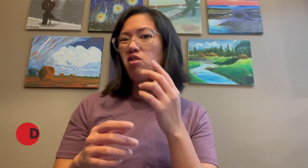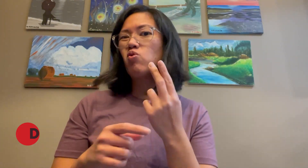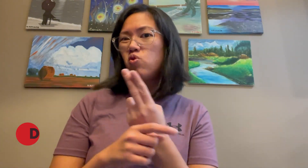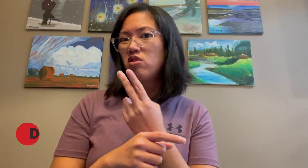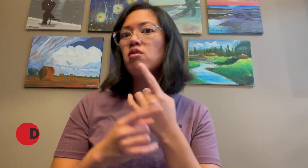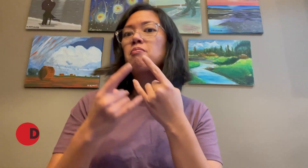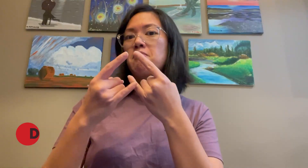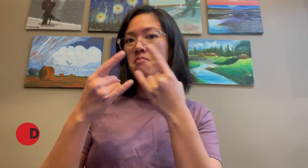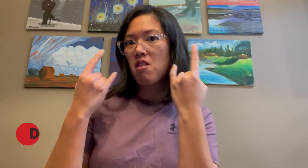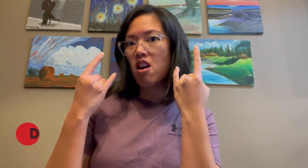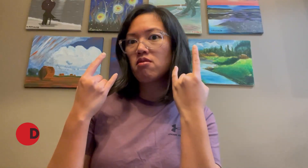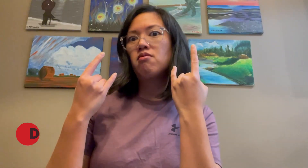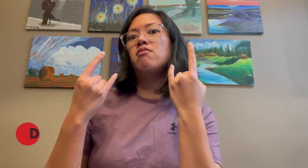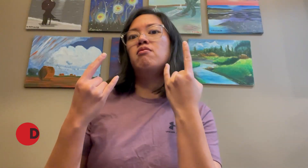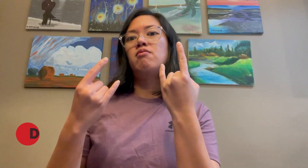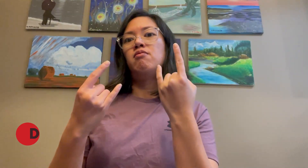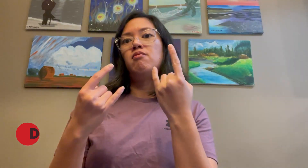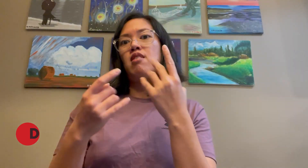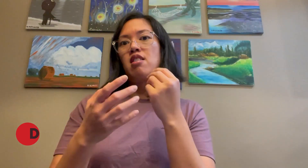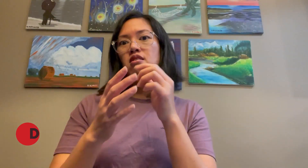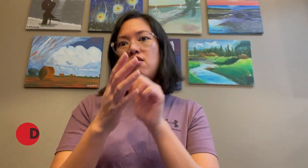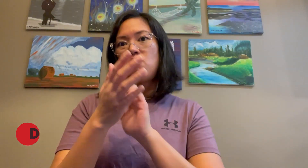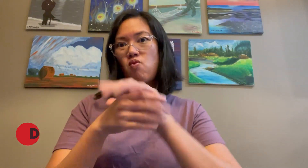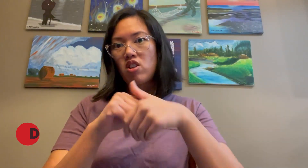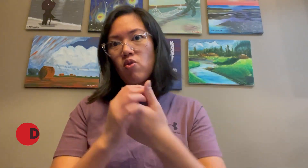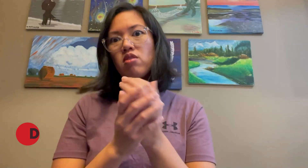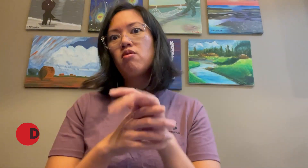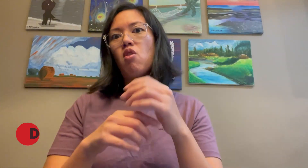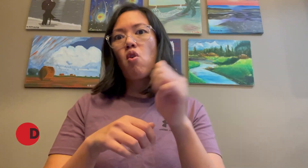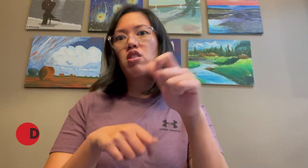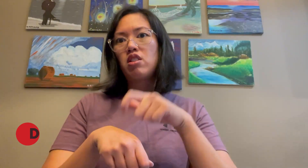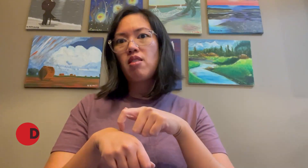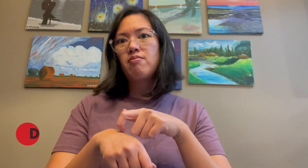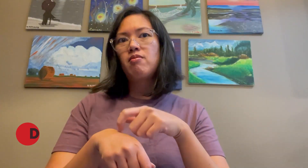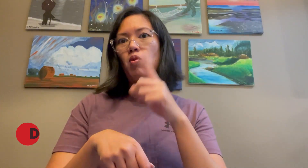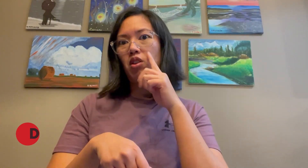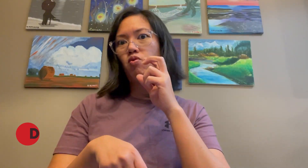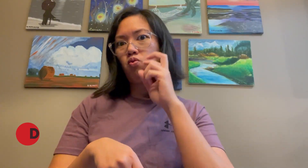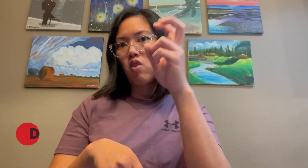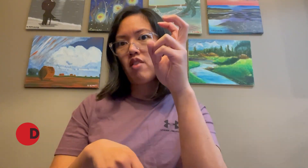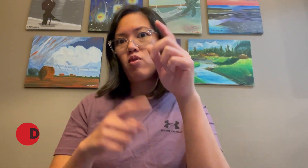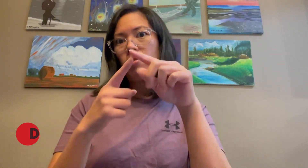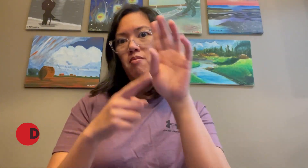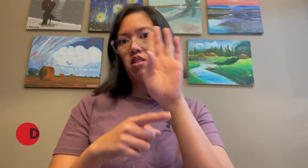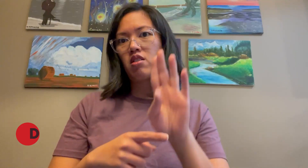I will use masks and wash my hands all the time while I travel to Brazil.